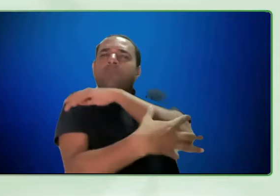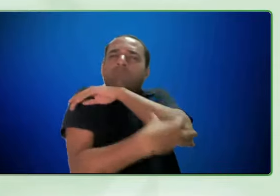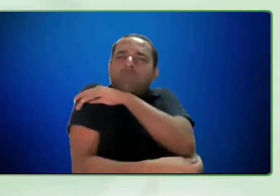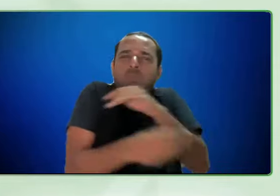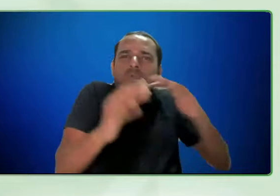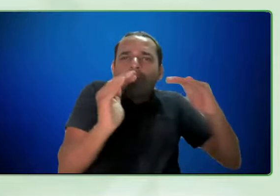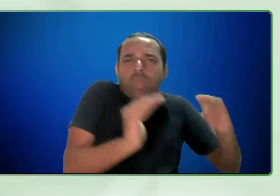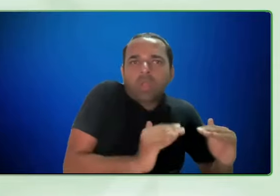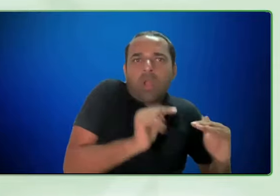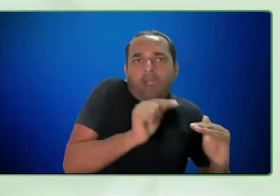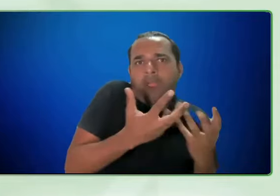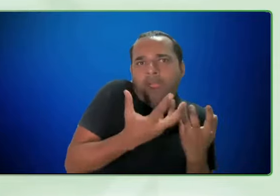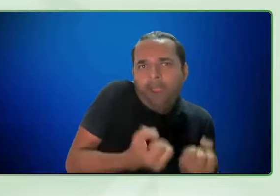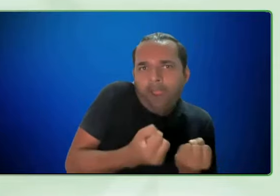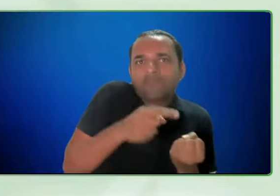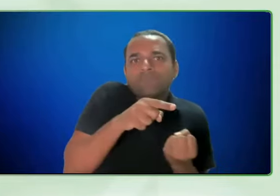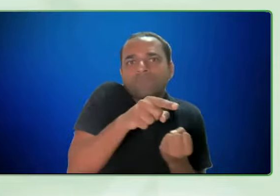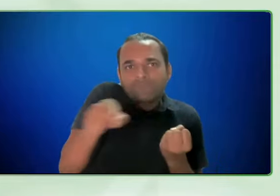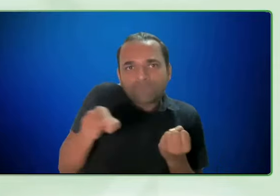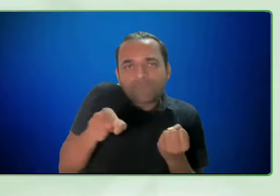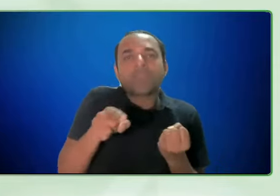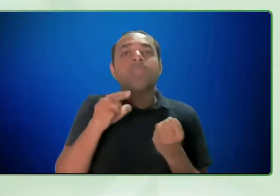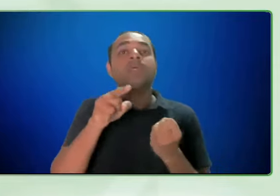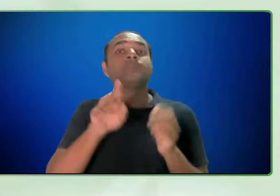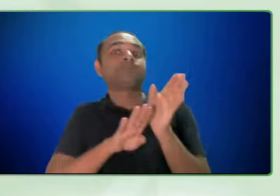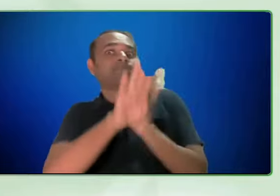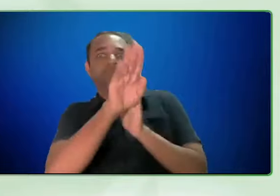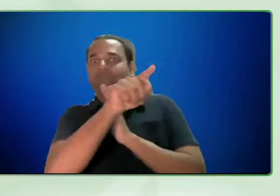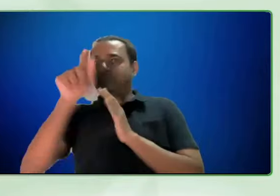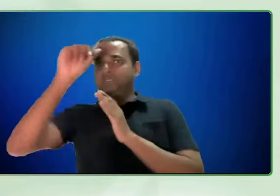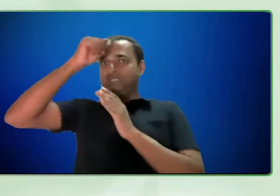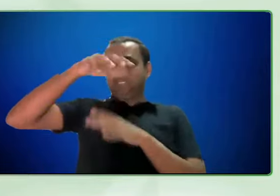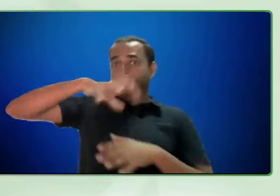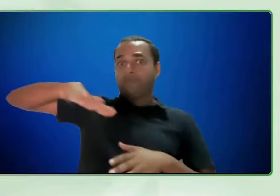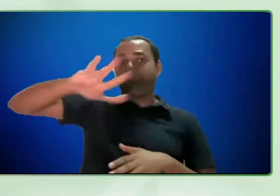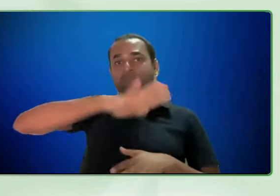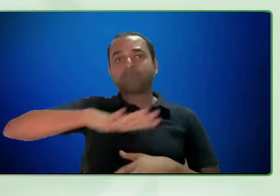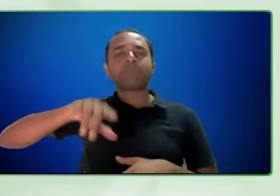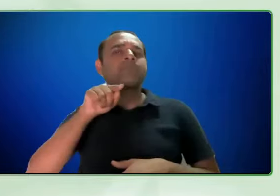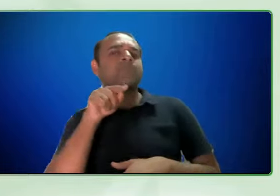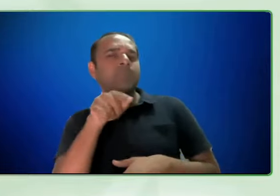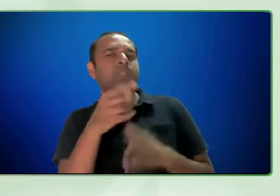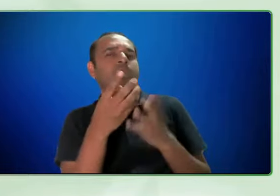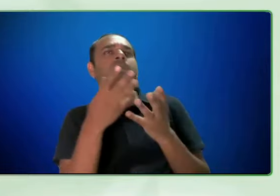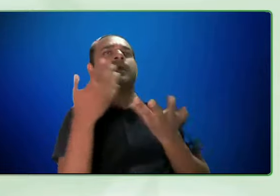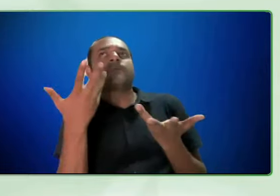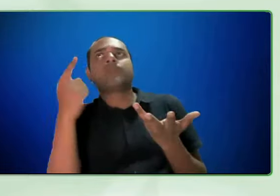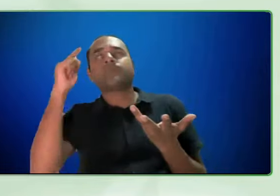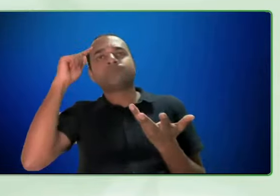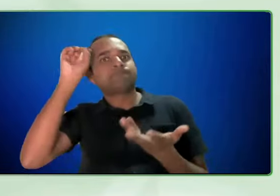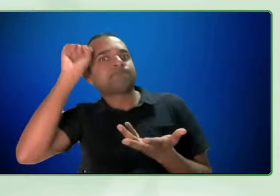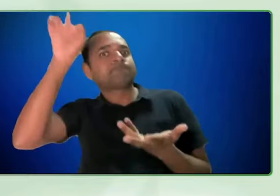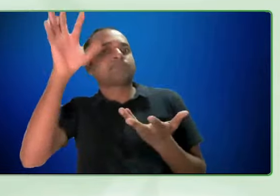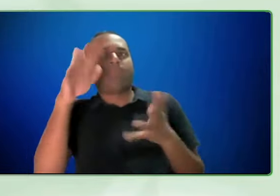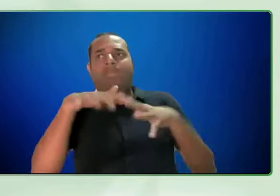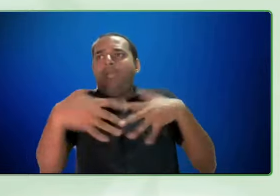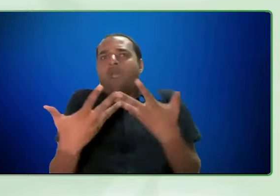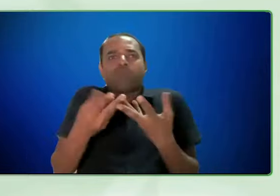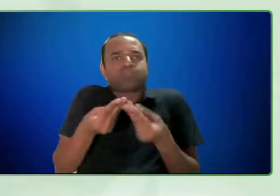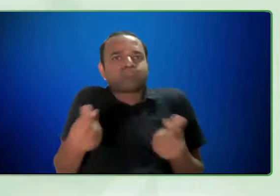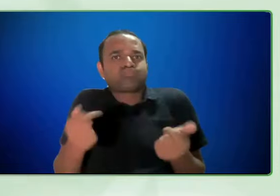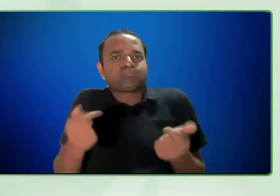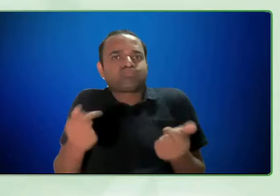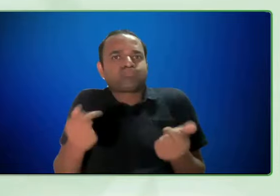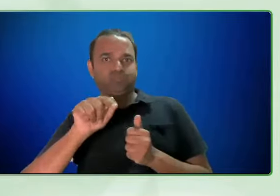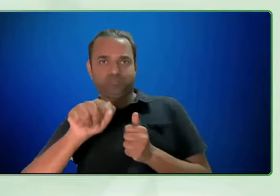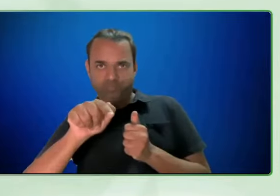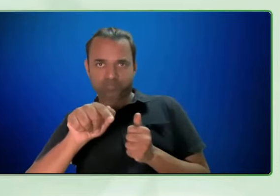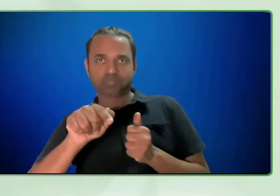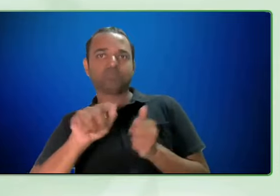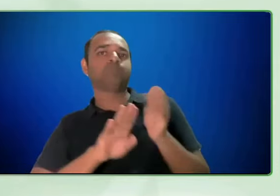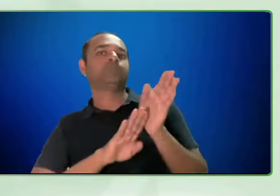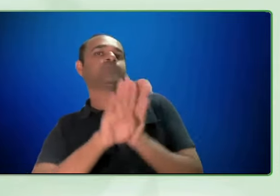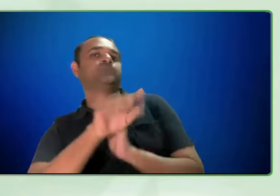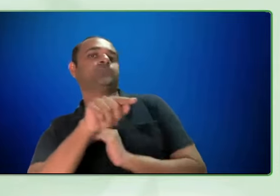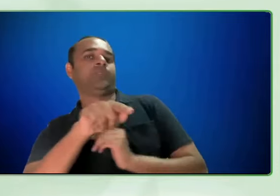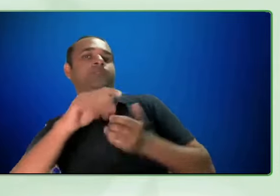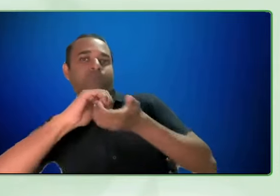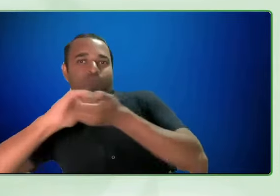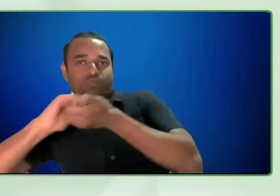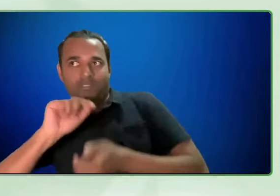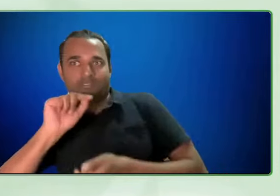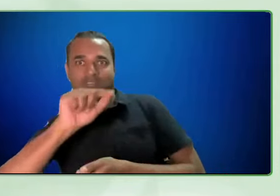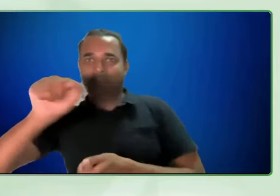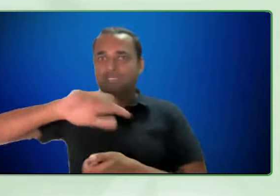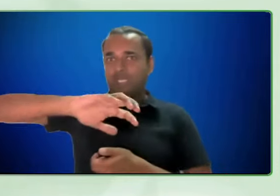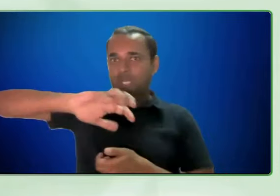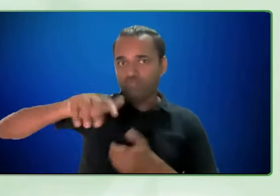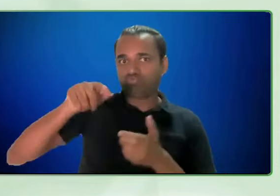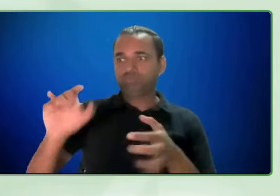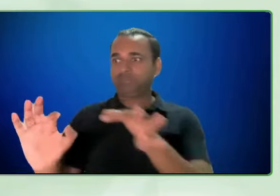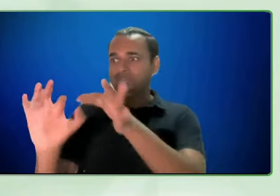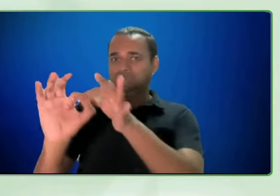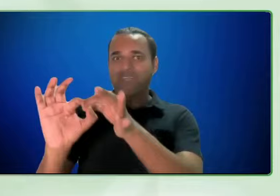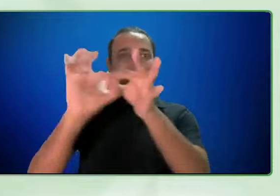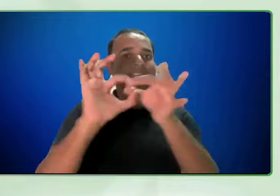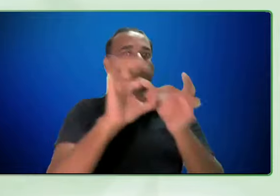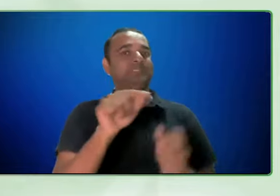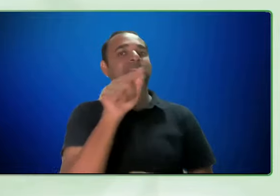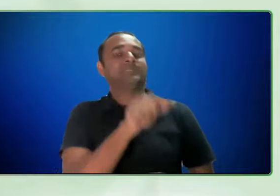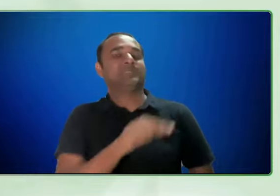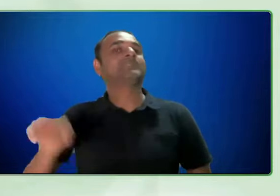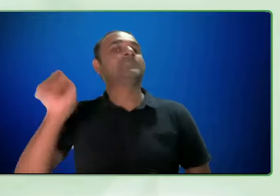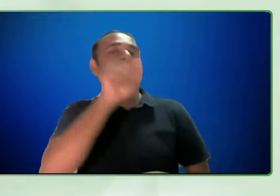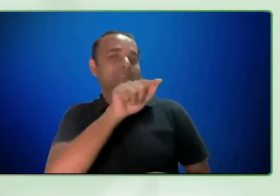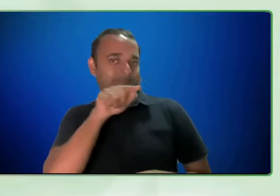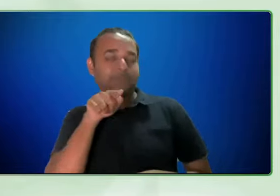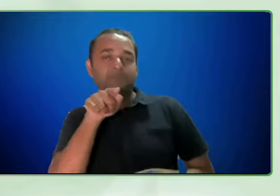we built a connection between India and Singapore and many people from sub-Saharan African countries